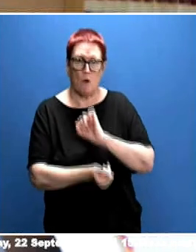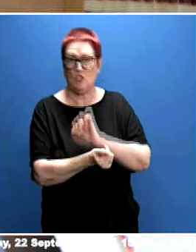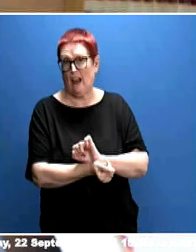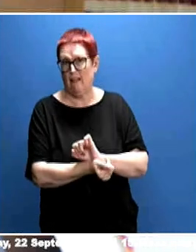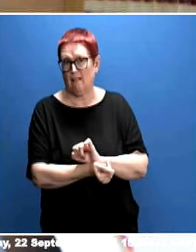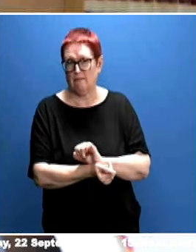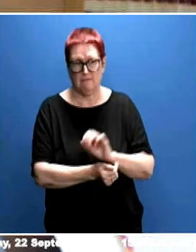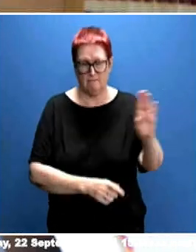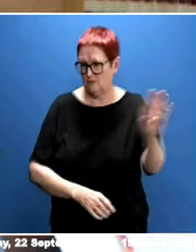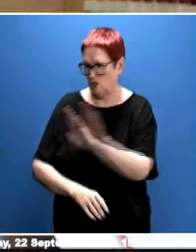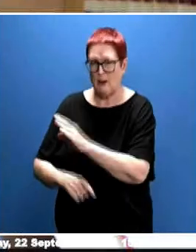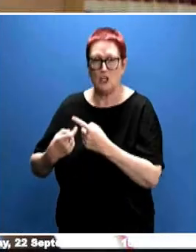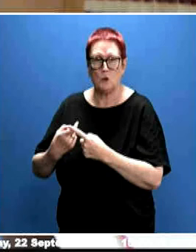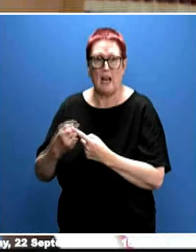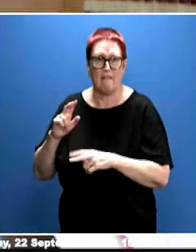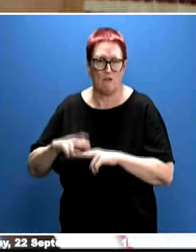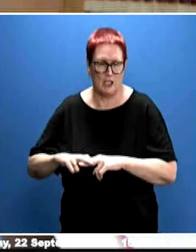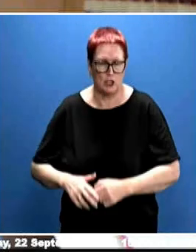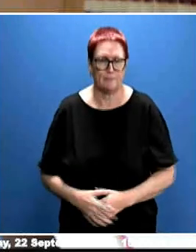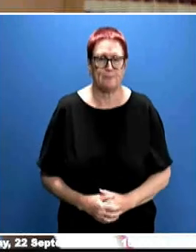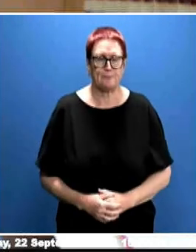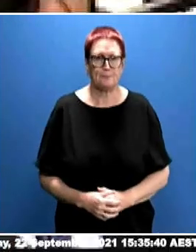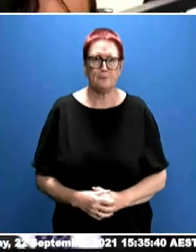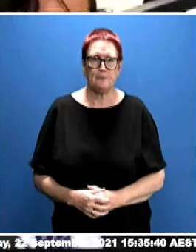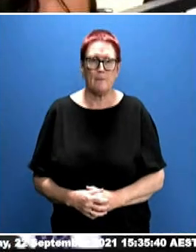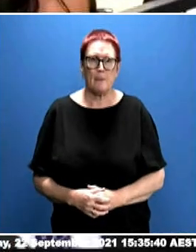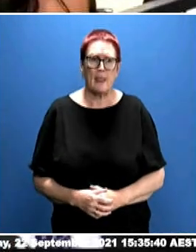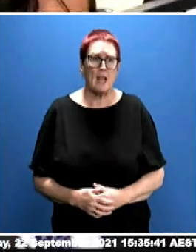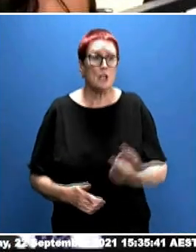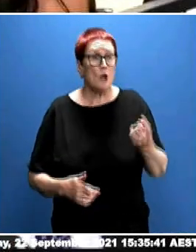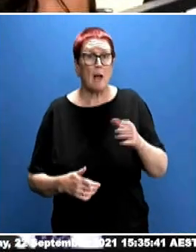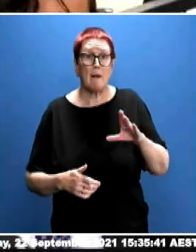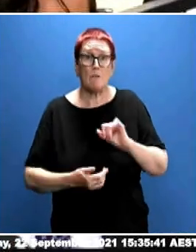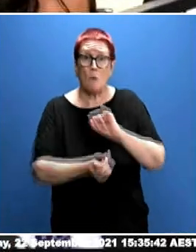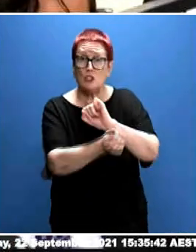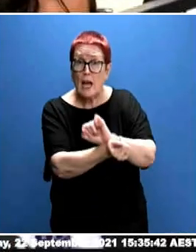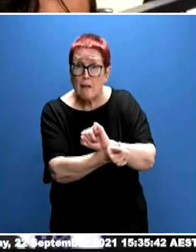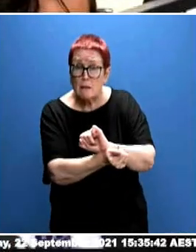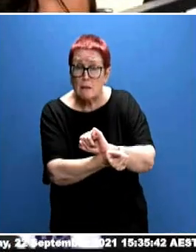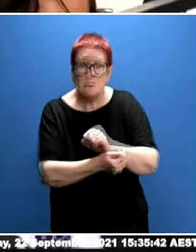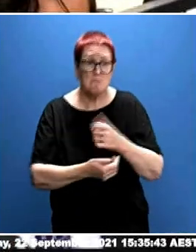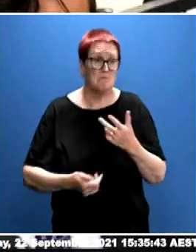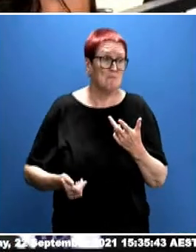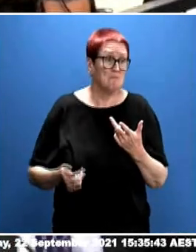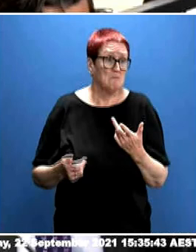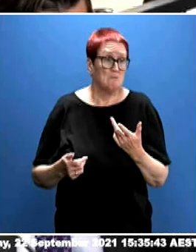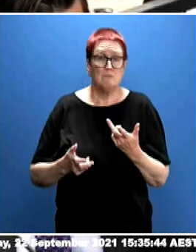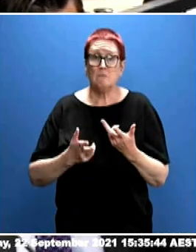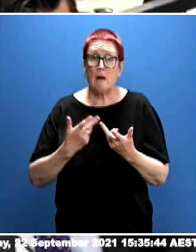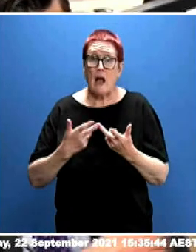That's coming in from detention, but other children presumably